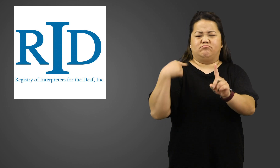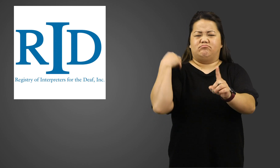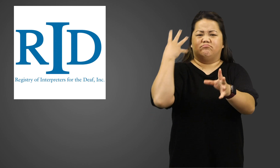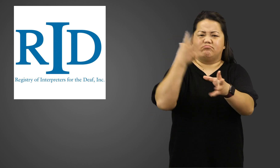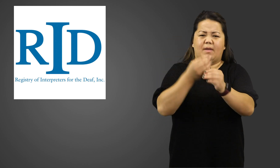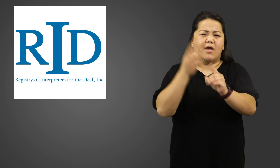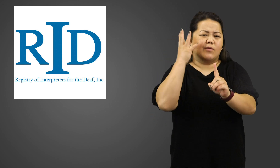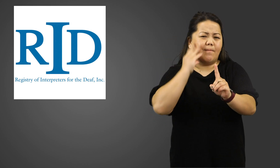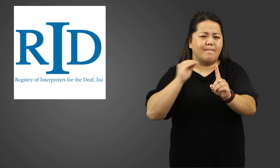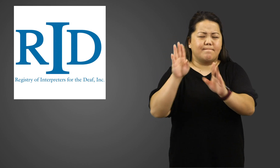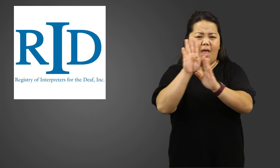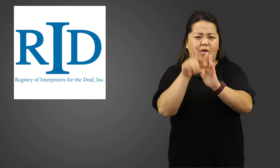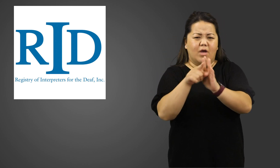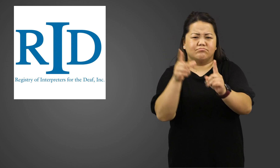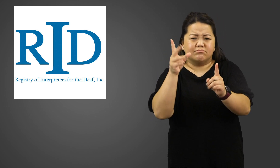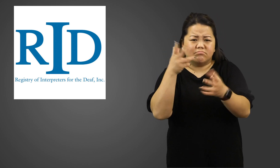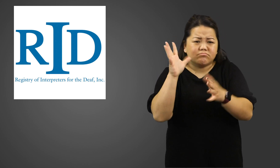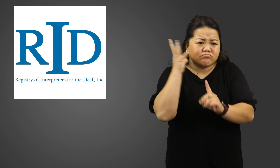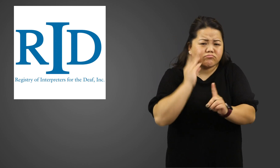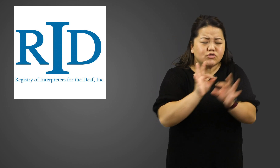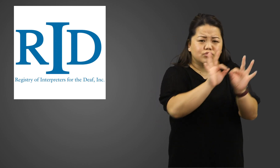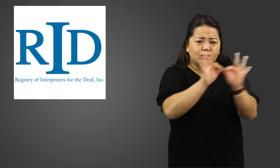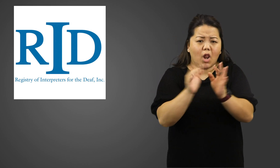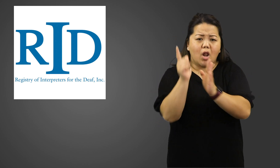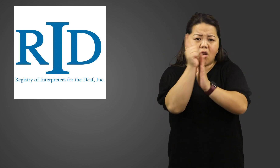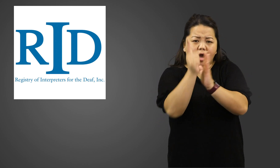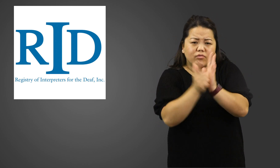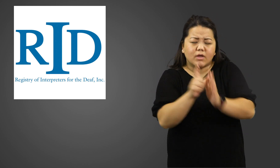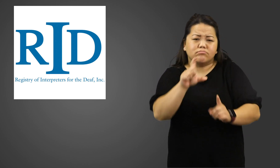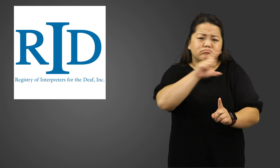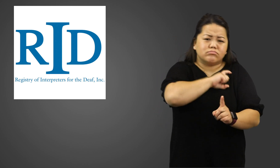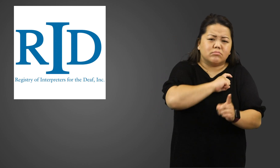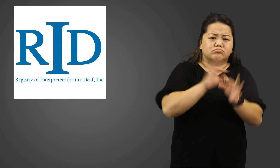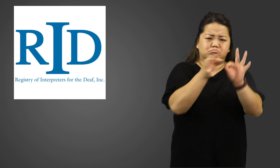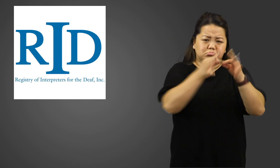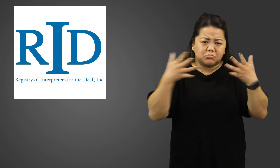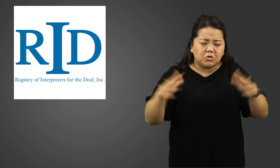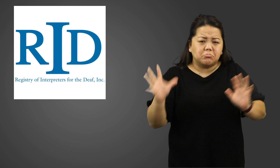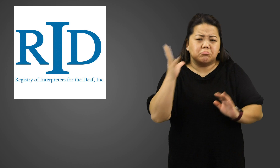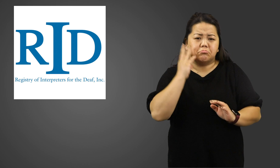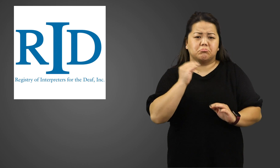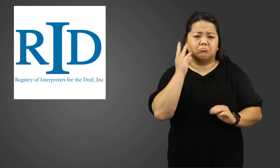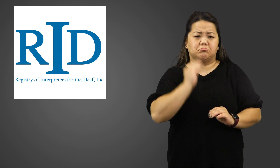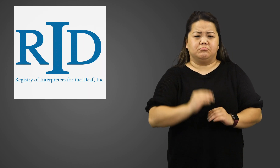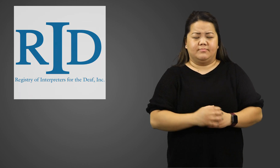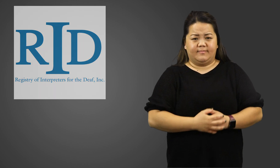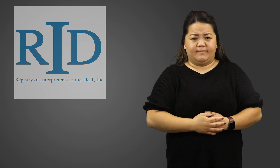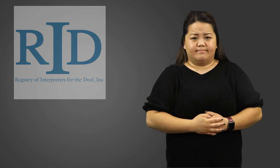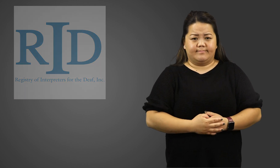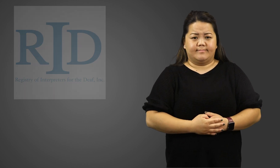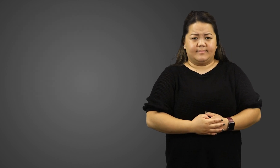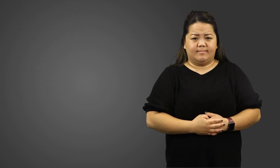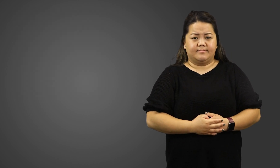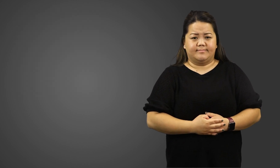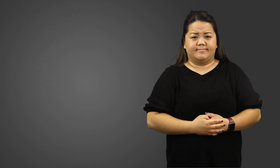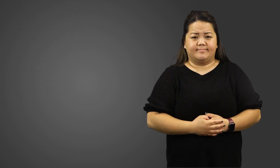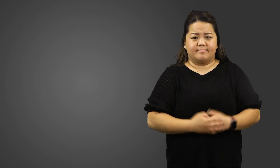It is also important to check the interpreter's experience interpreting in legal or law enforcement settings.